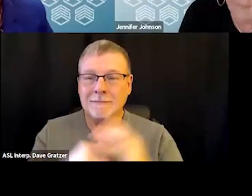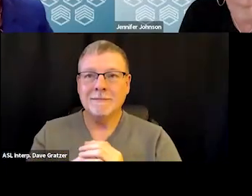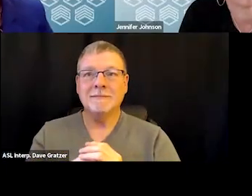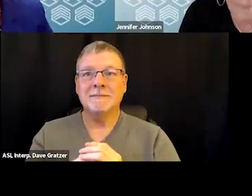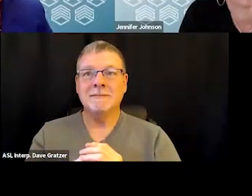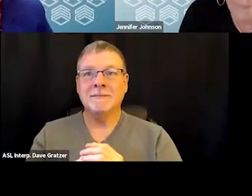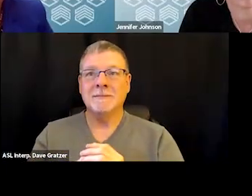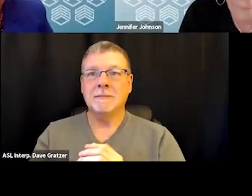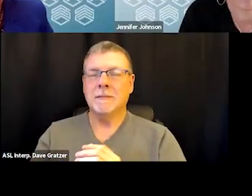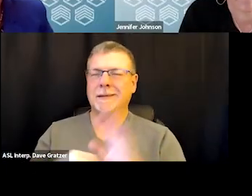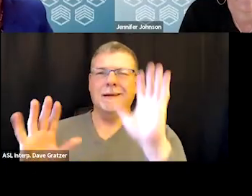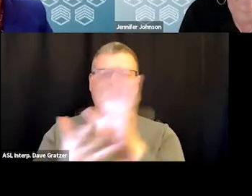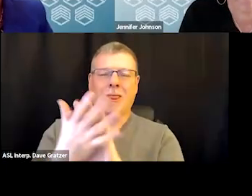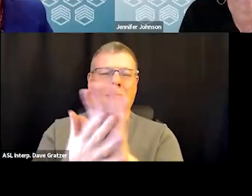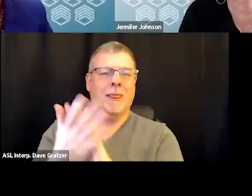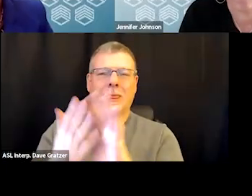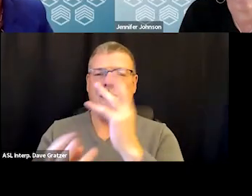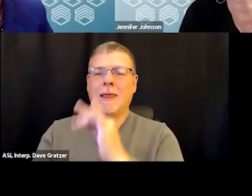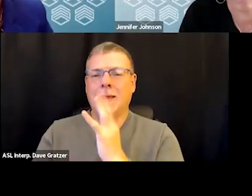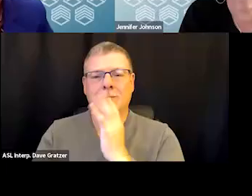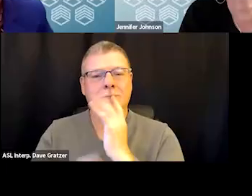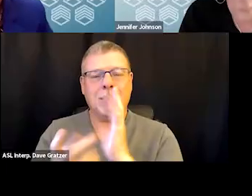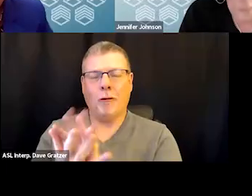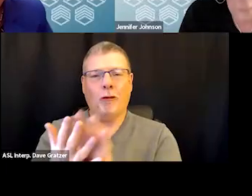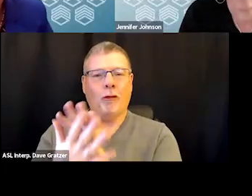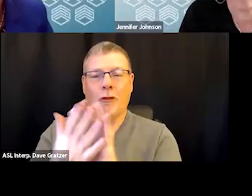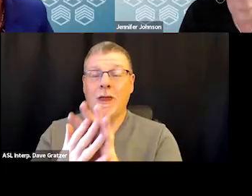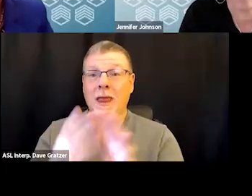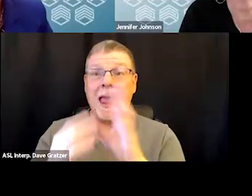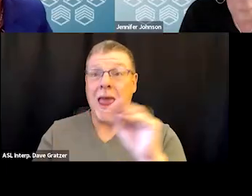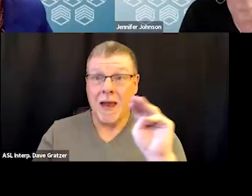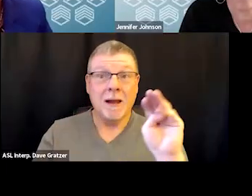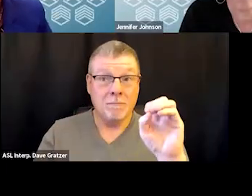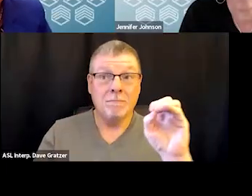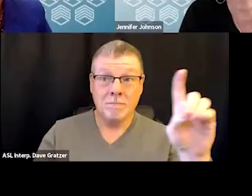delusions, disorganized speech, and the mood disorder symptoms that we just